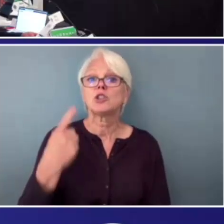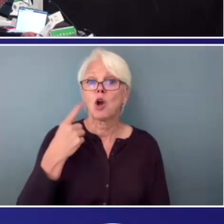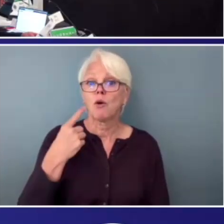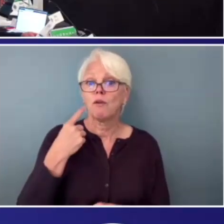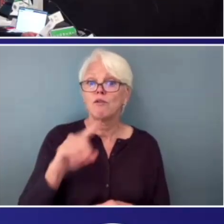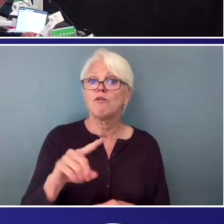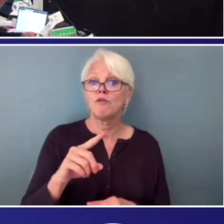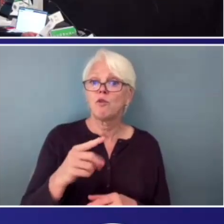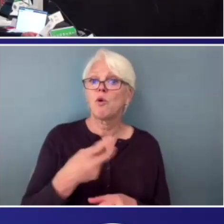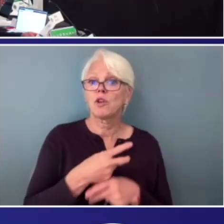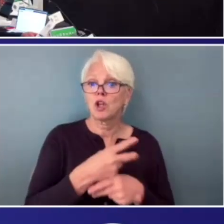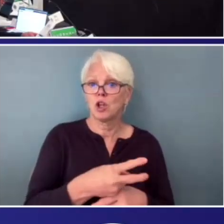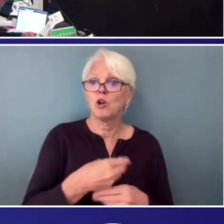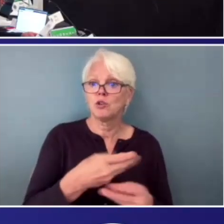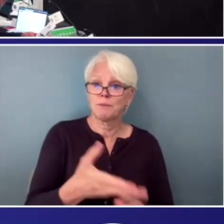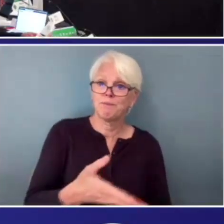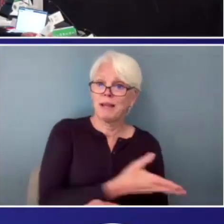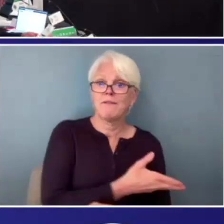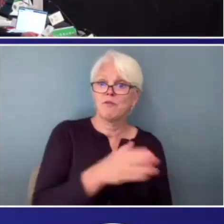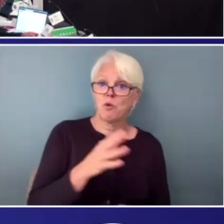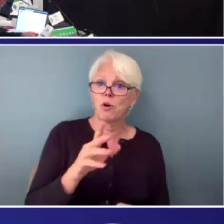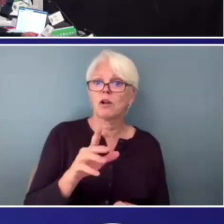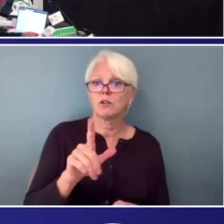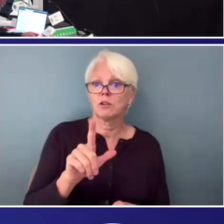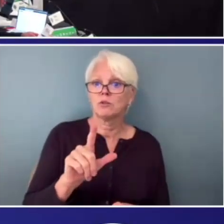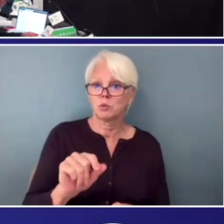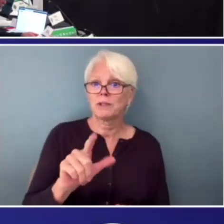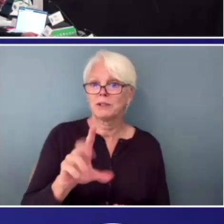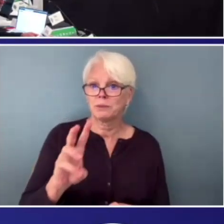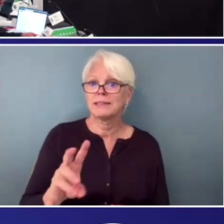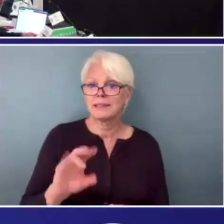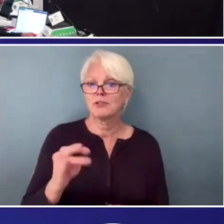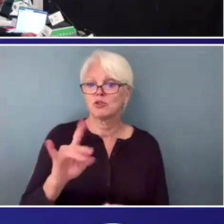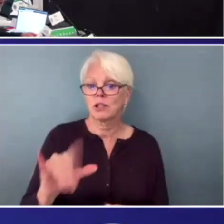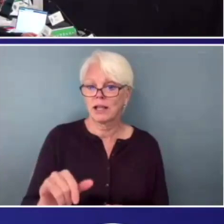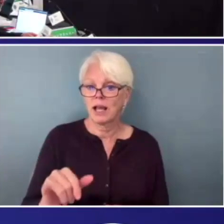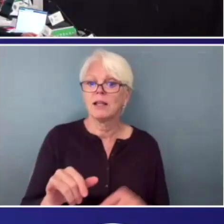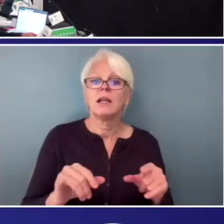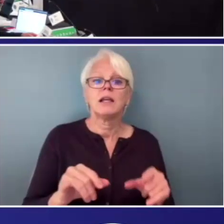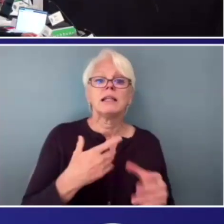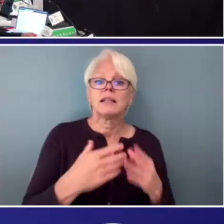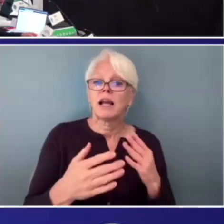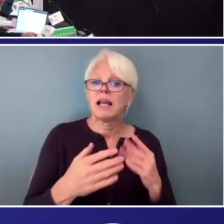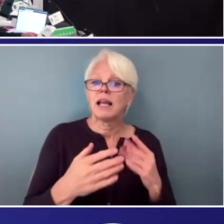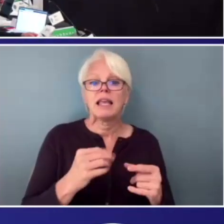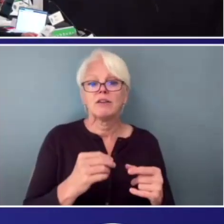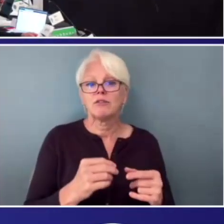1, 2026, borrowers with Direct Loan Sub, Unsubsidized, PLUS loans for and who have